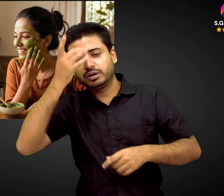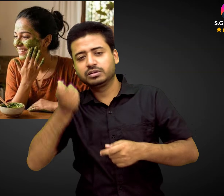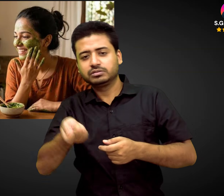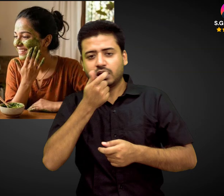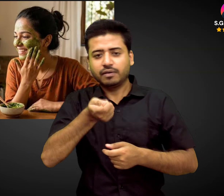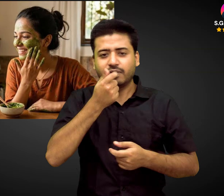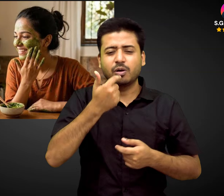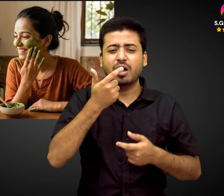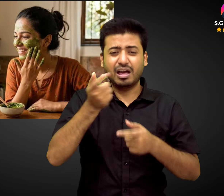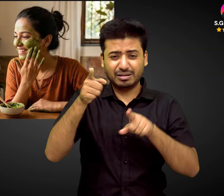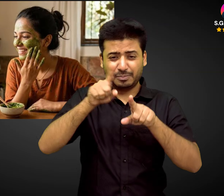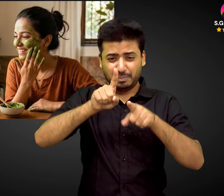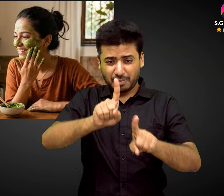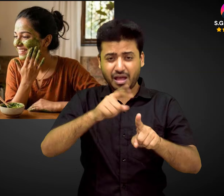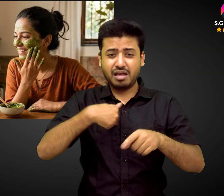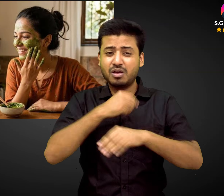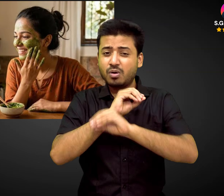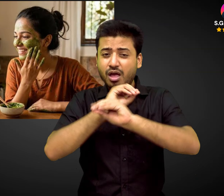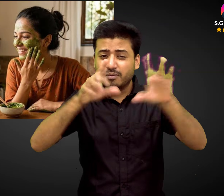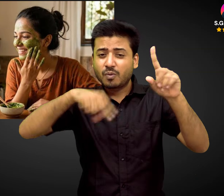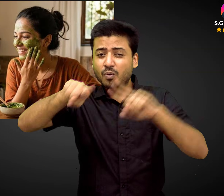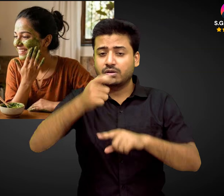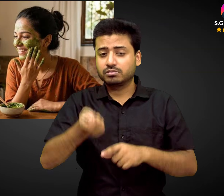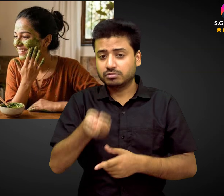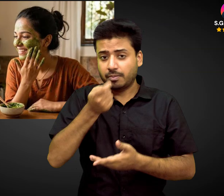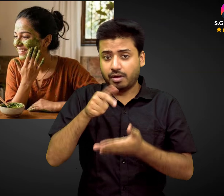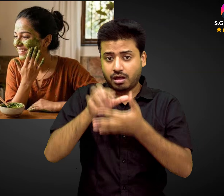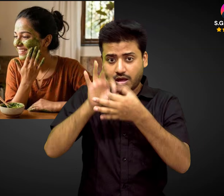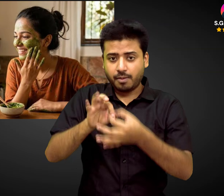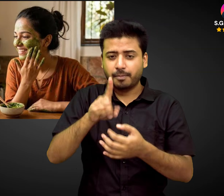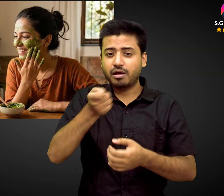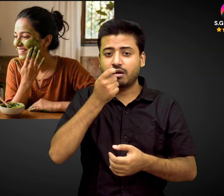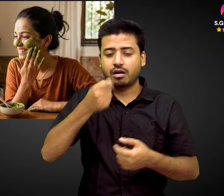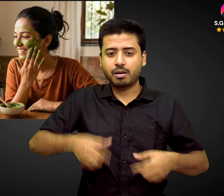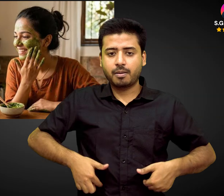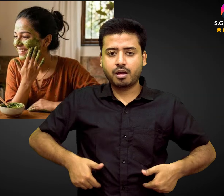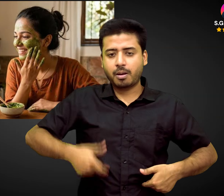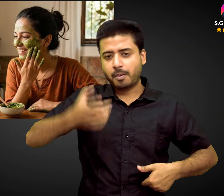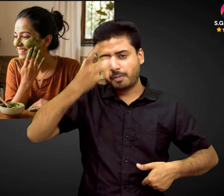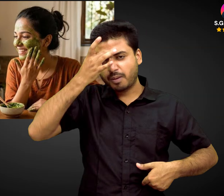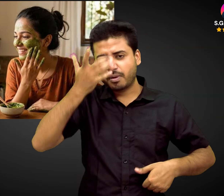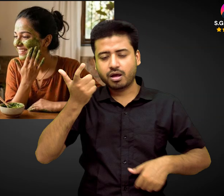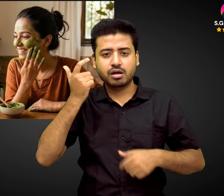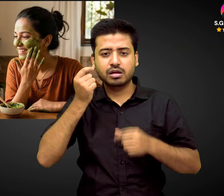essential. Begin by cleansing your face with a gentle sulfat-free face wash to remove surface